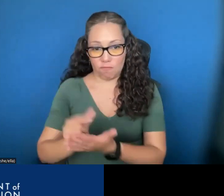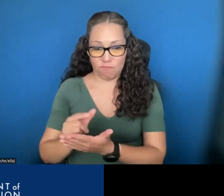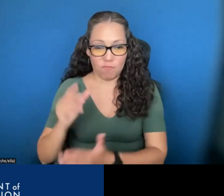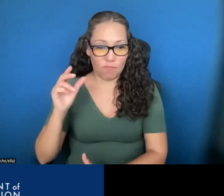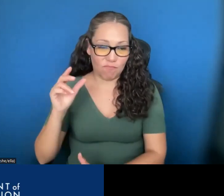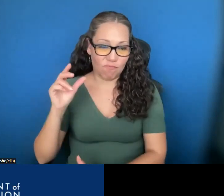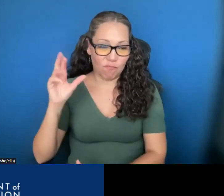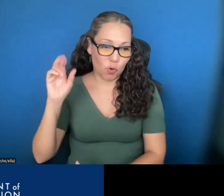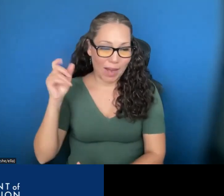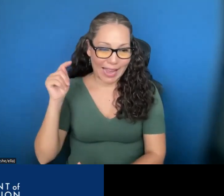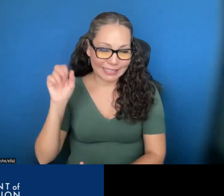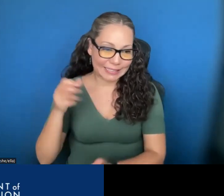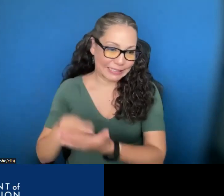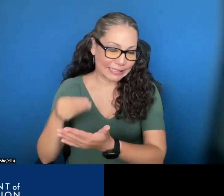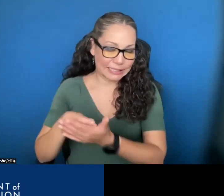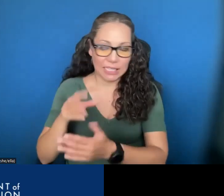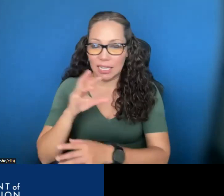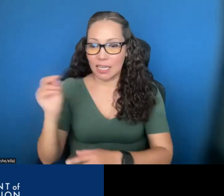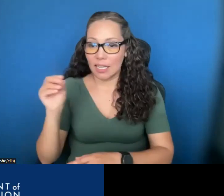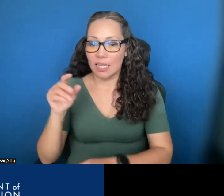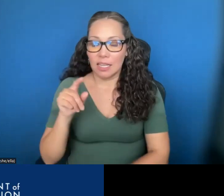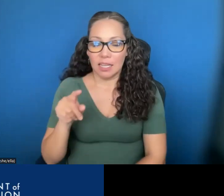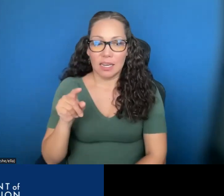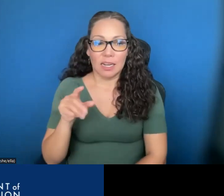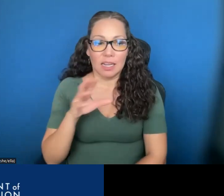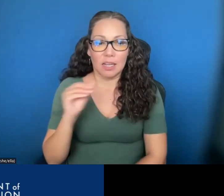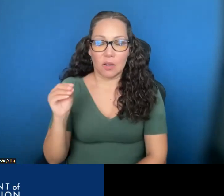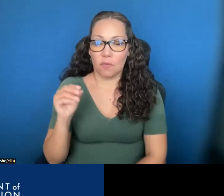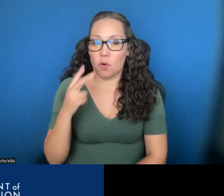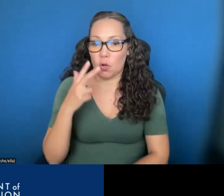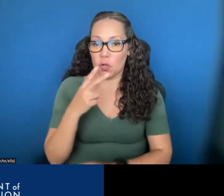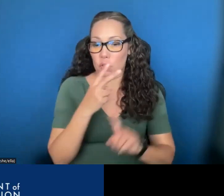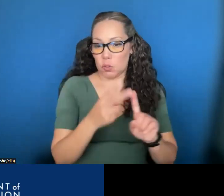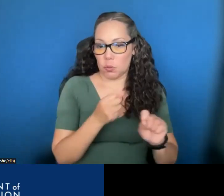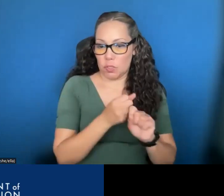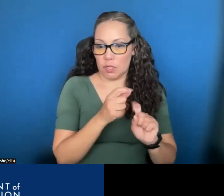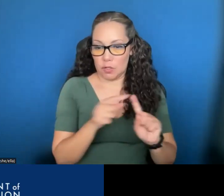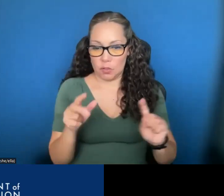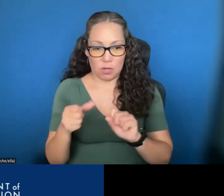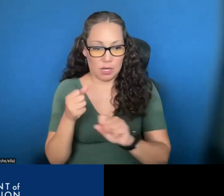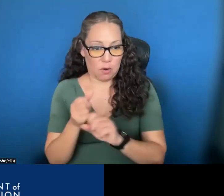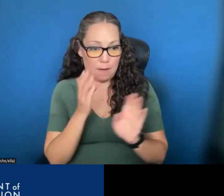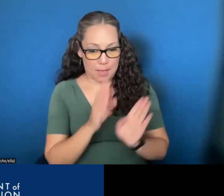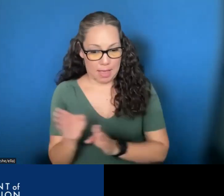right now are working on their three-year plans for providing Independent Living Services and we